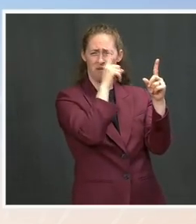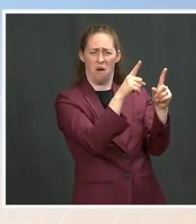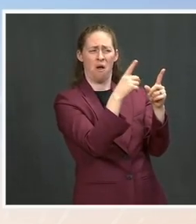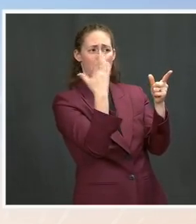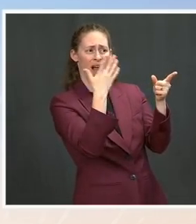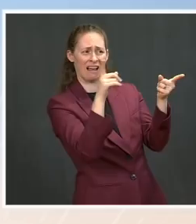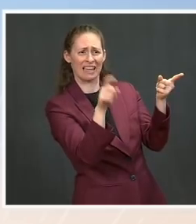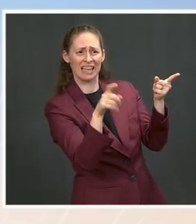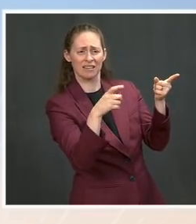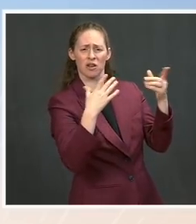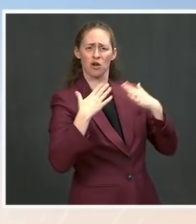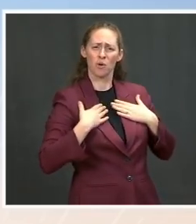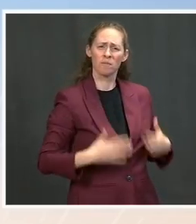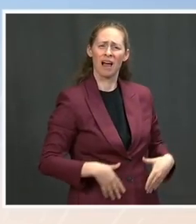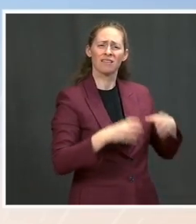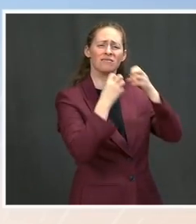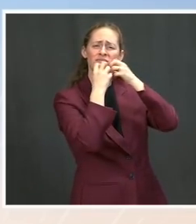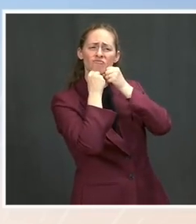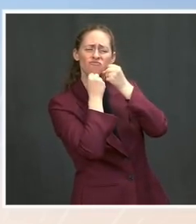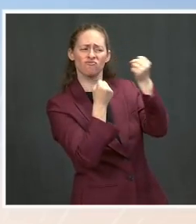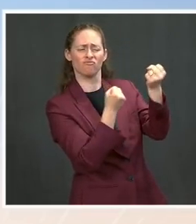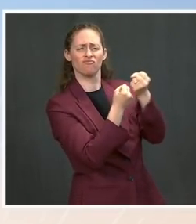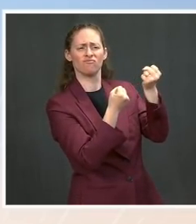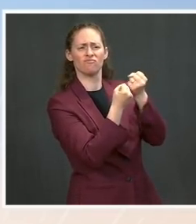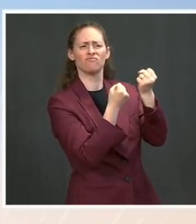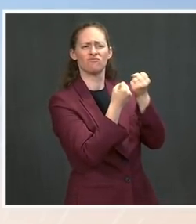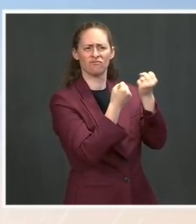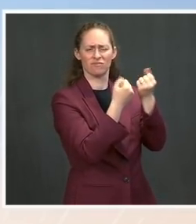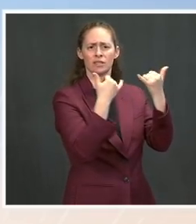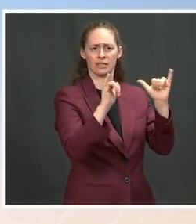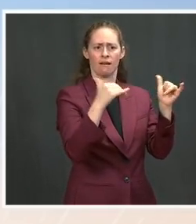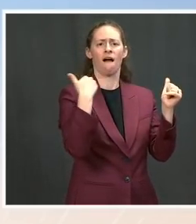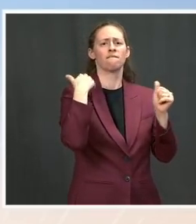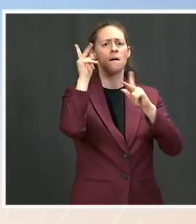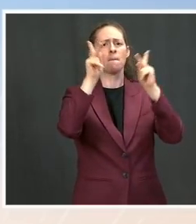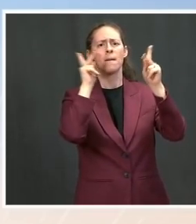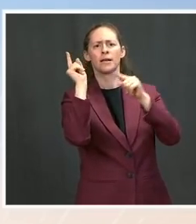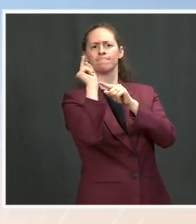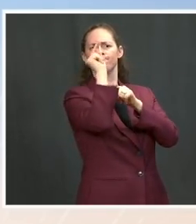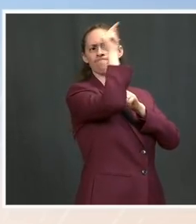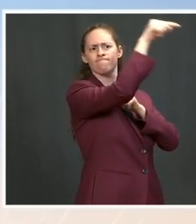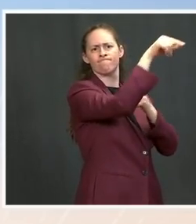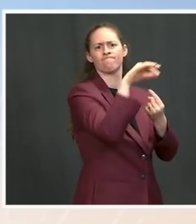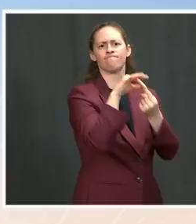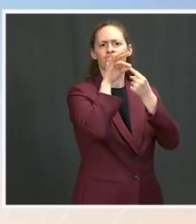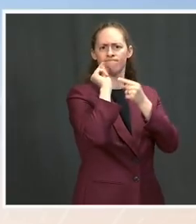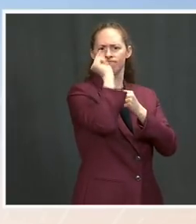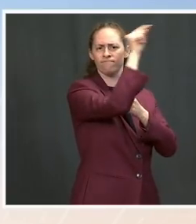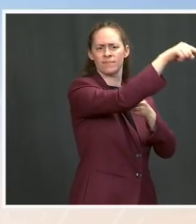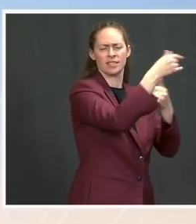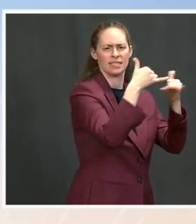We will still have an embassy, at this point, in Afghanistan and a presence there at a diplomatic level.